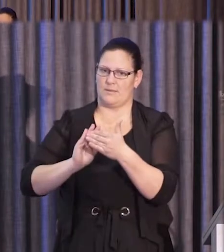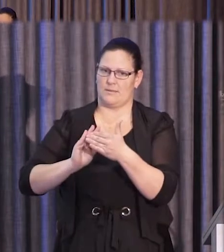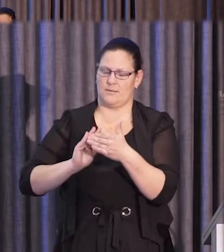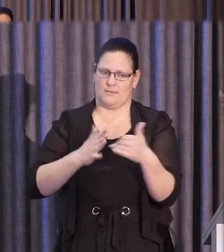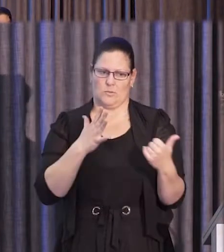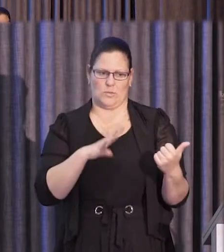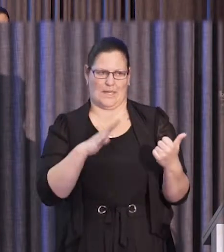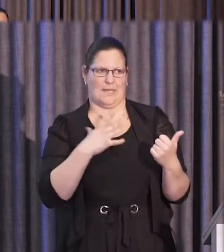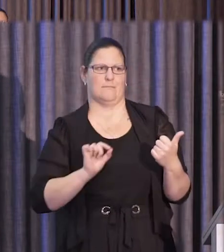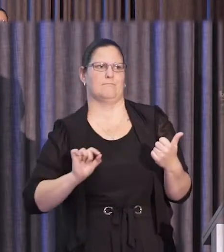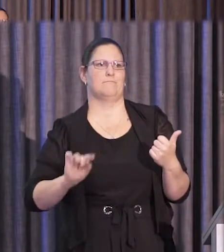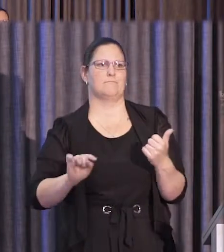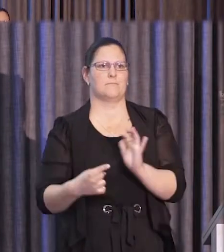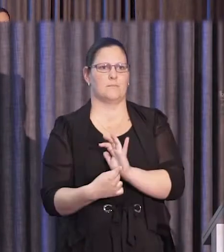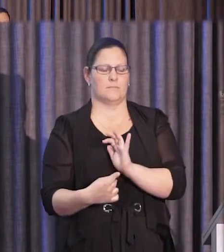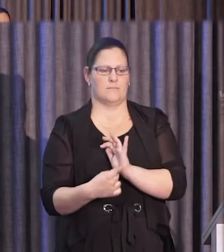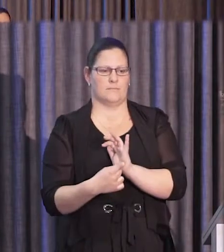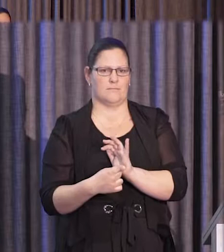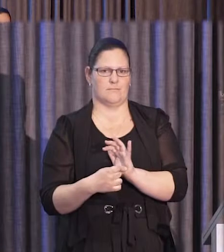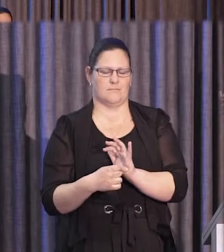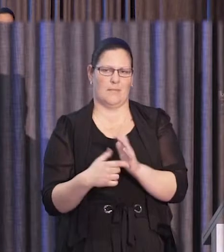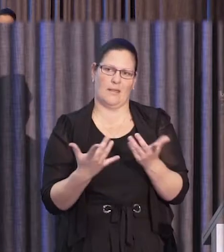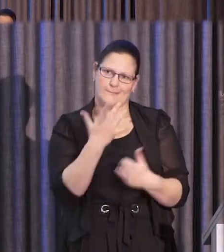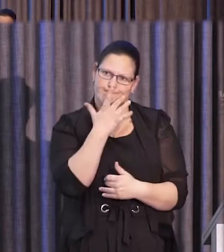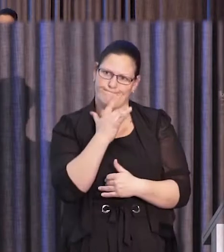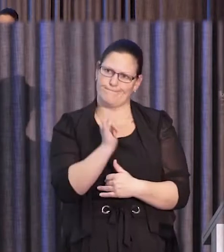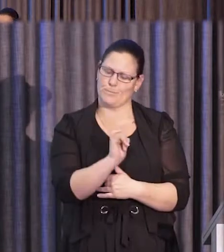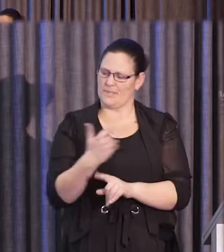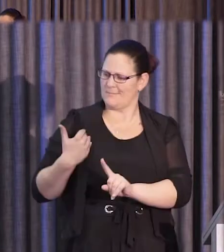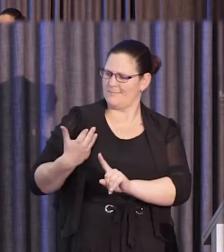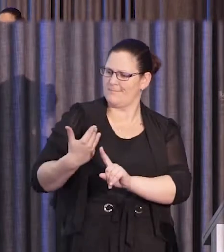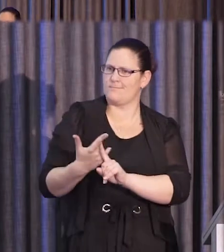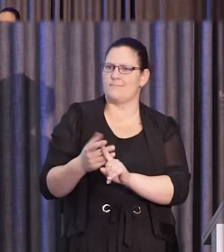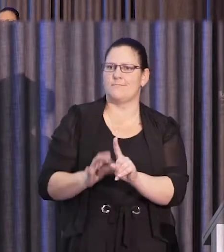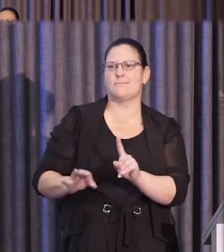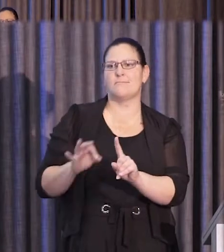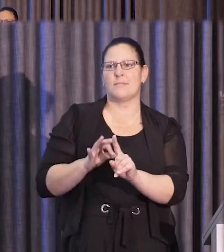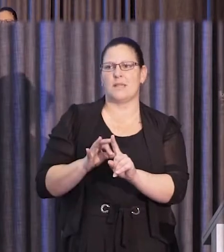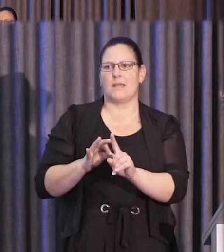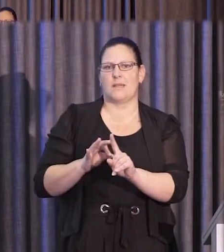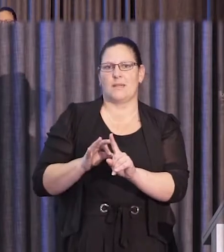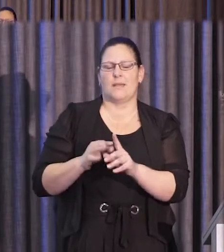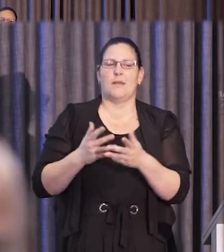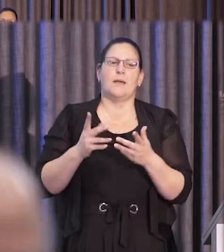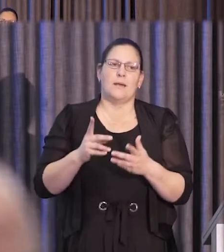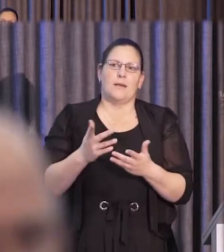that we've taken us so long to get to where we are, but I think it is also, demonstrates the commitment